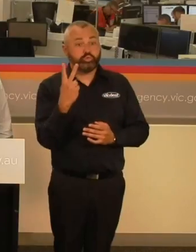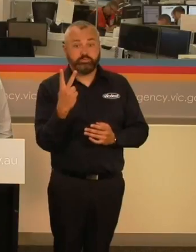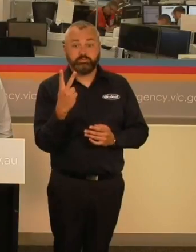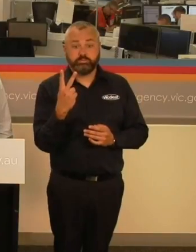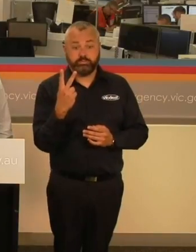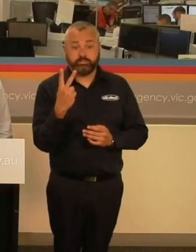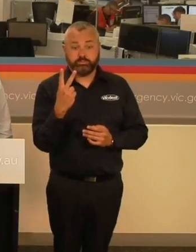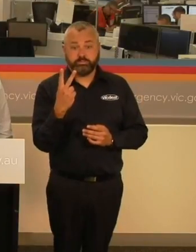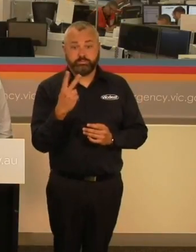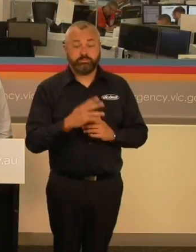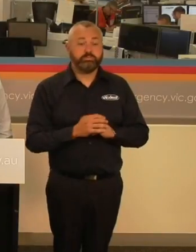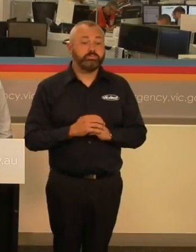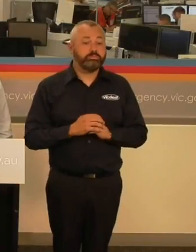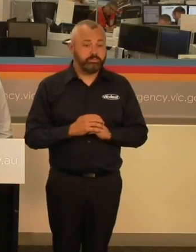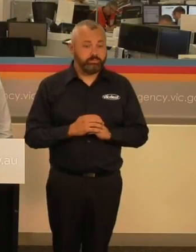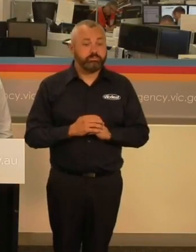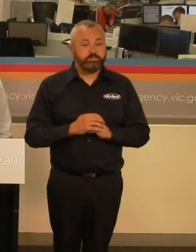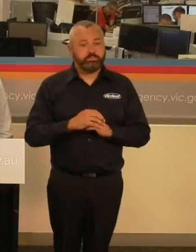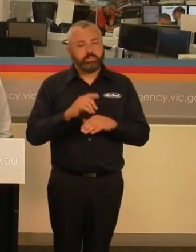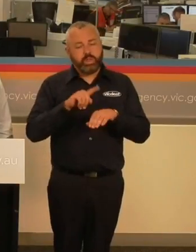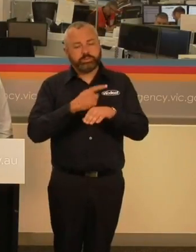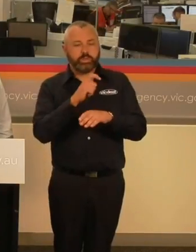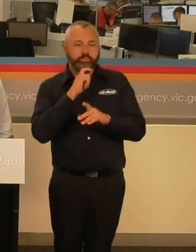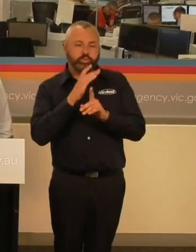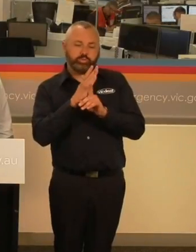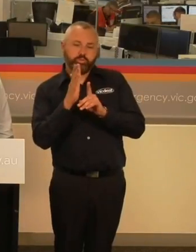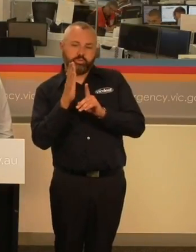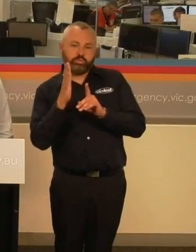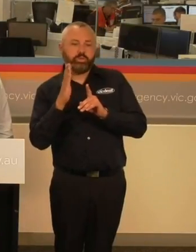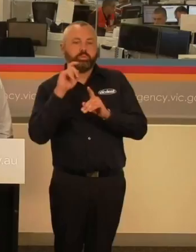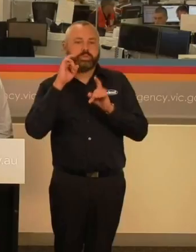through in the mid to late afternoon the temperature is going to drop around